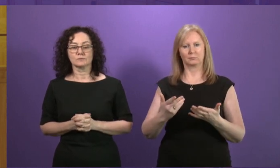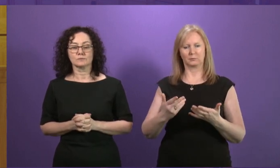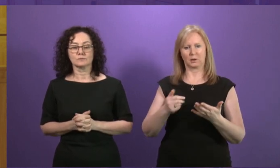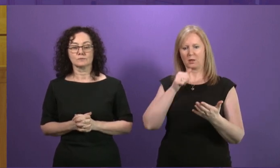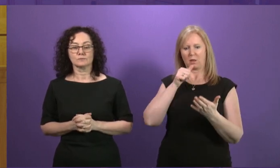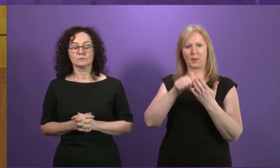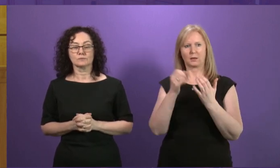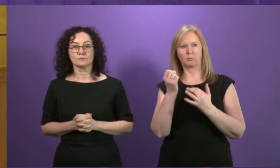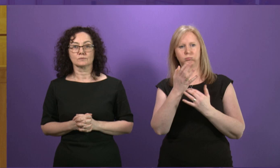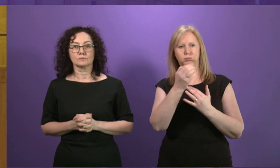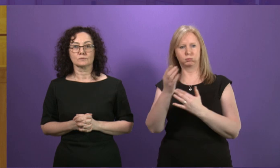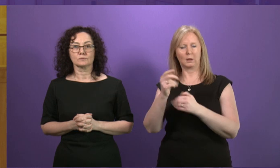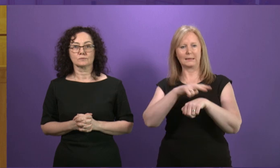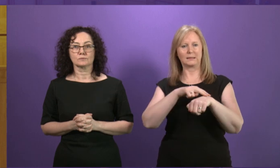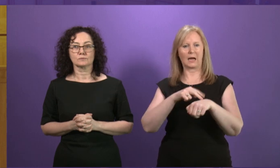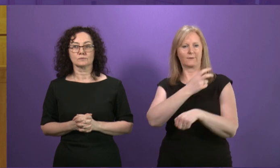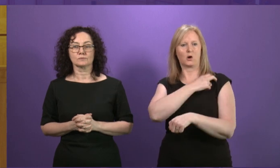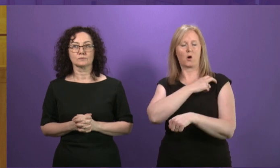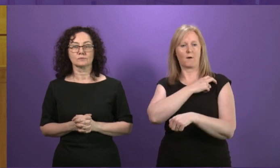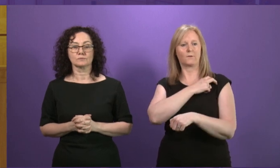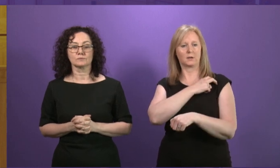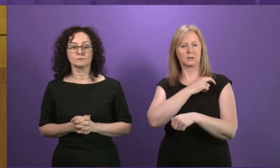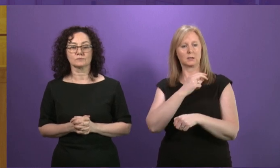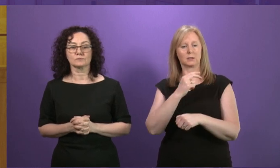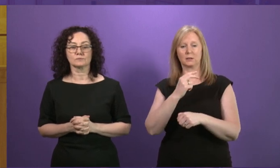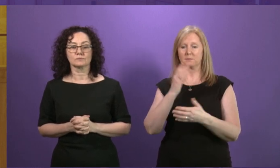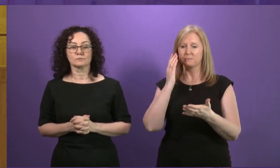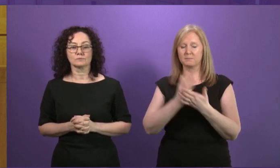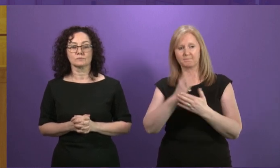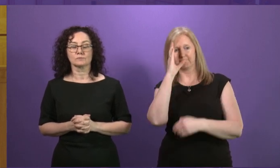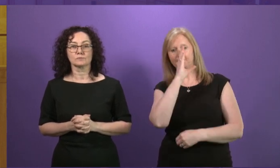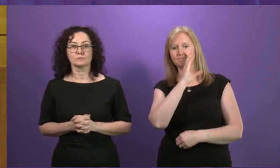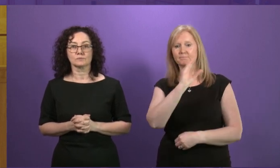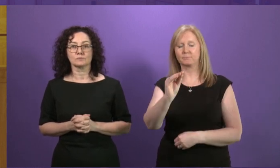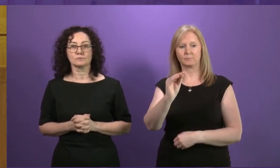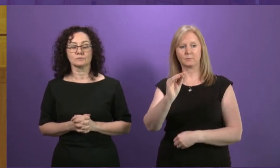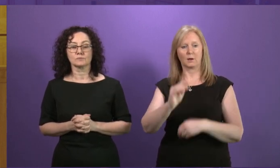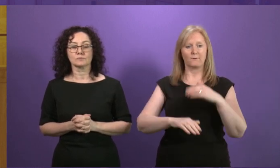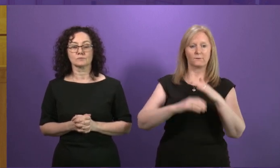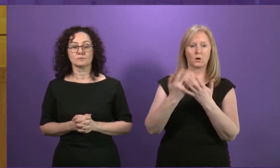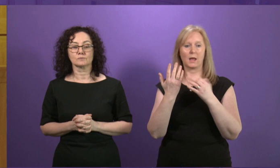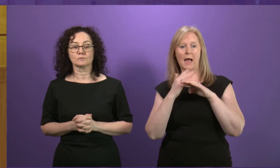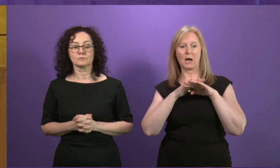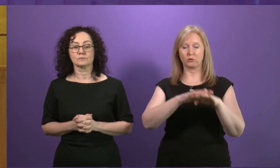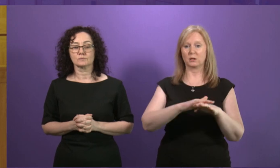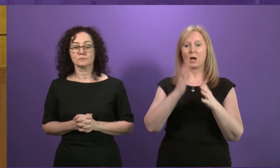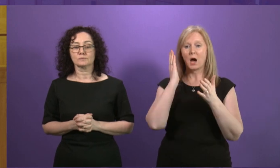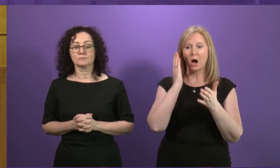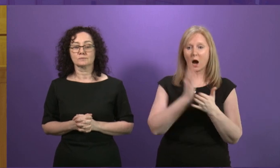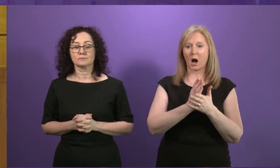to staff and officers this week, which said that there will not be a transfer, and confirm that the plan for full integration has been permanently scrapped?